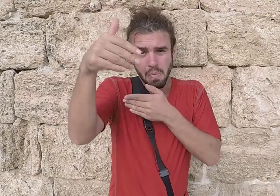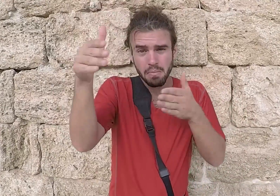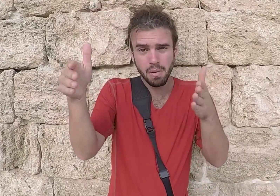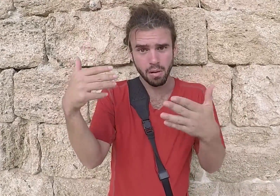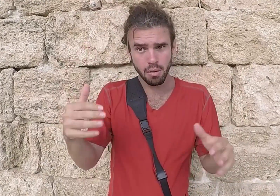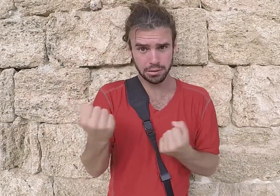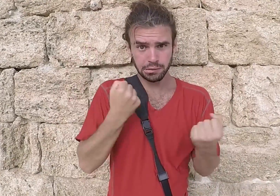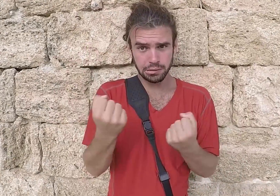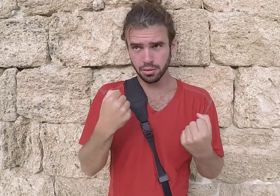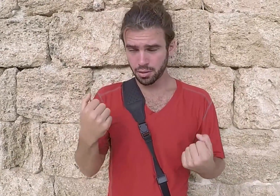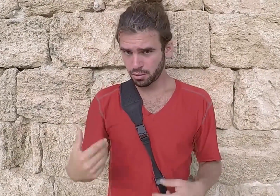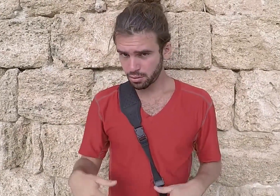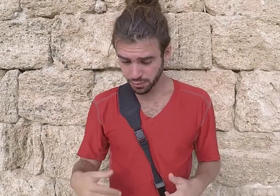That's crazy!